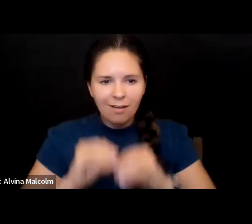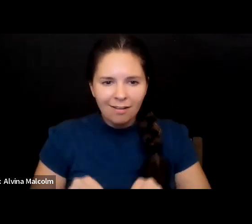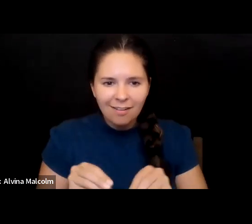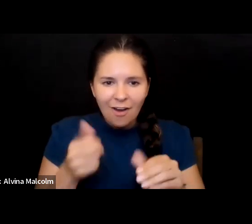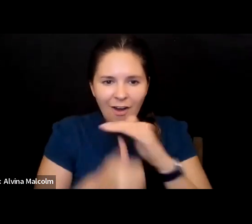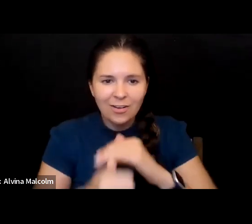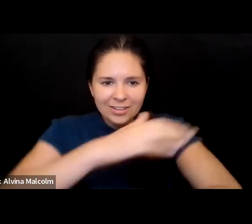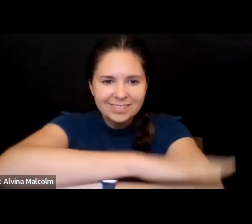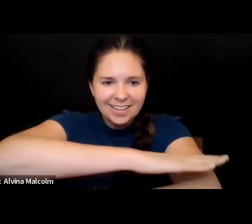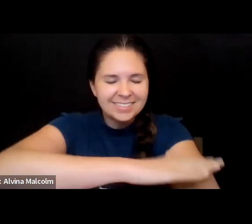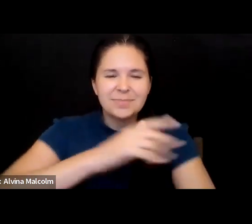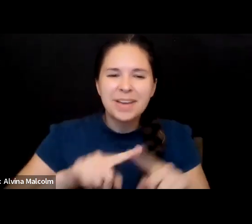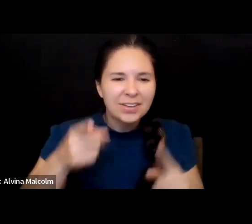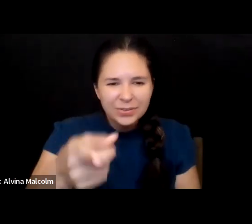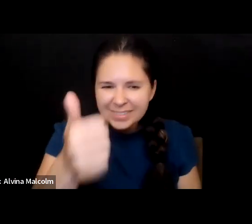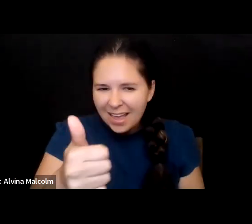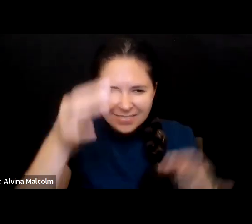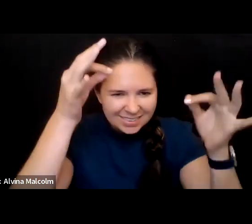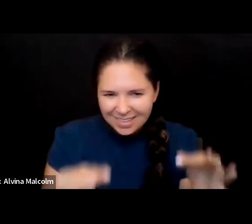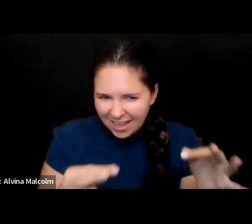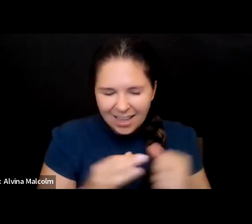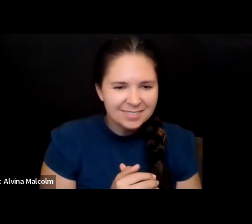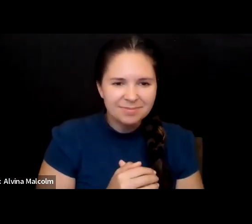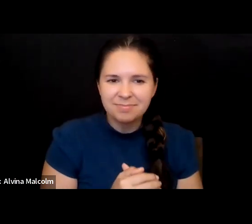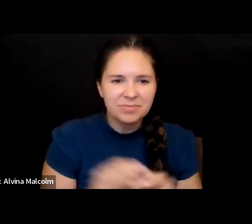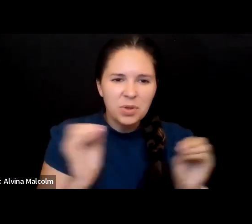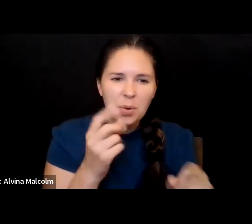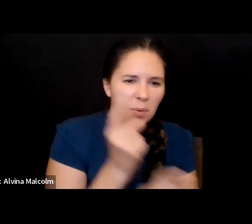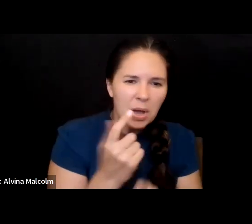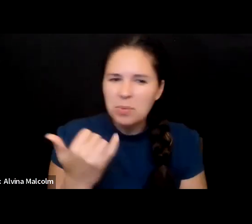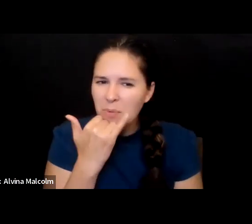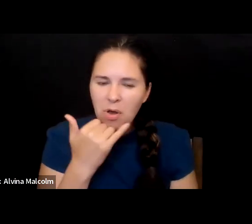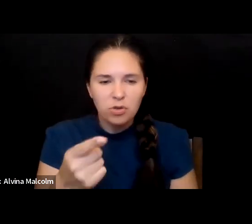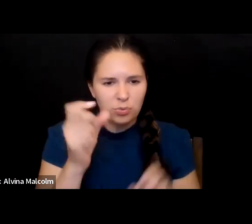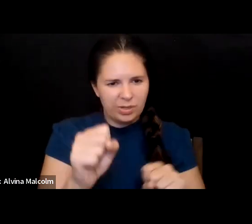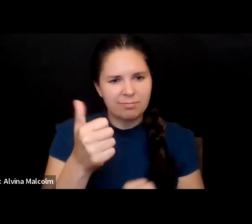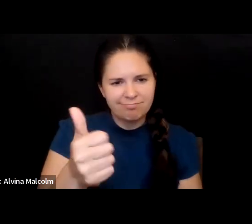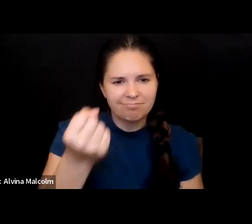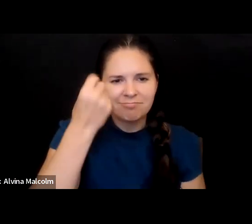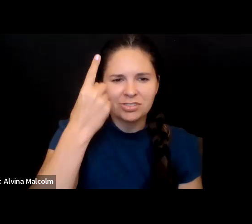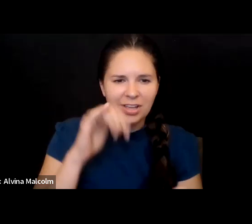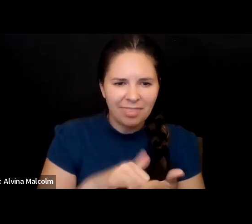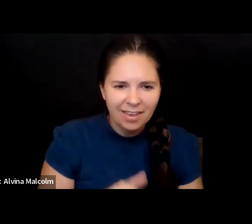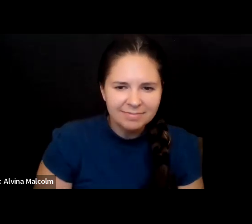different for a tornado. I don't know that you would put everything on top of the desk. I think you'll probably put things the under the desk. It's for